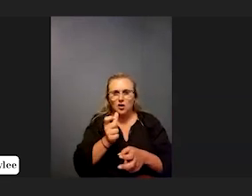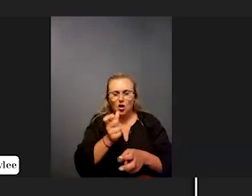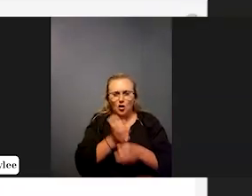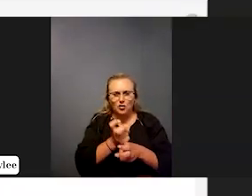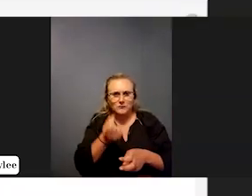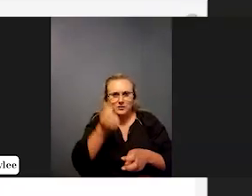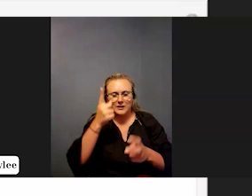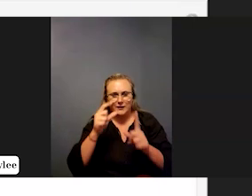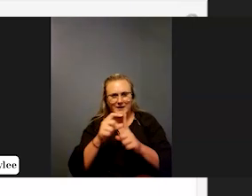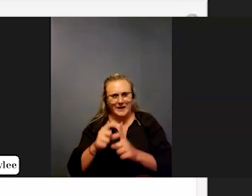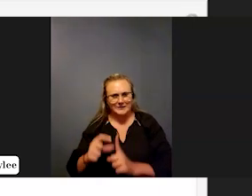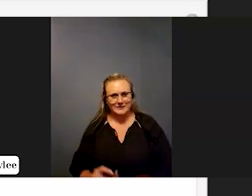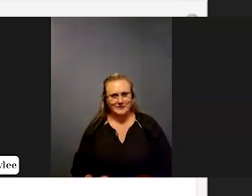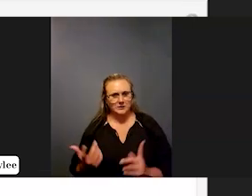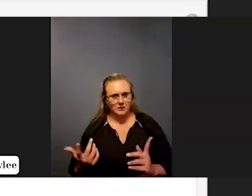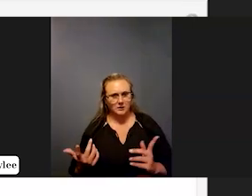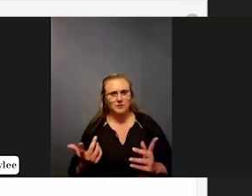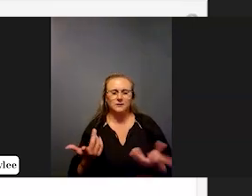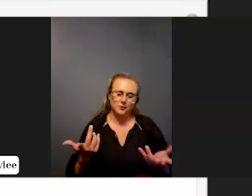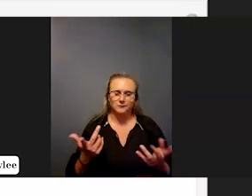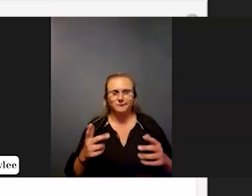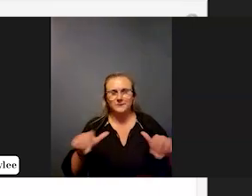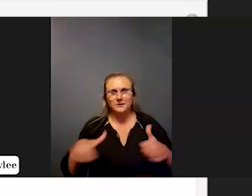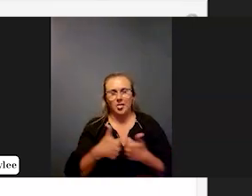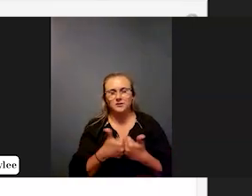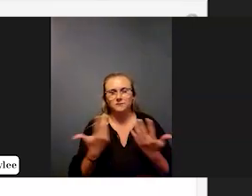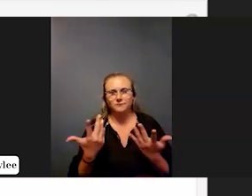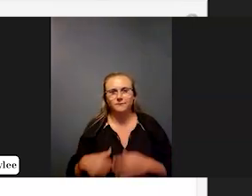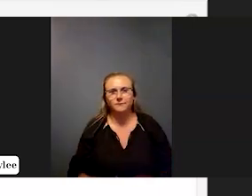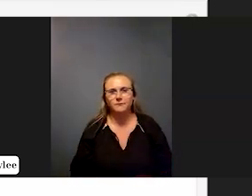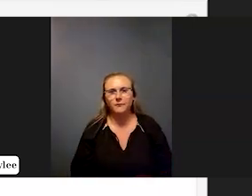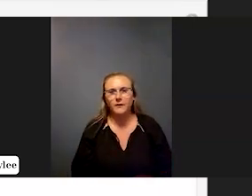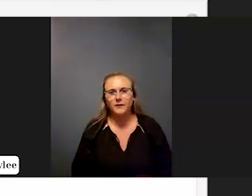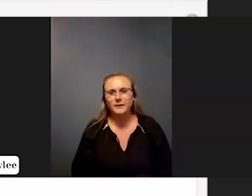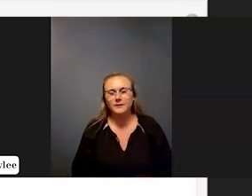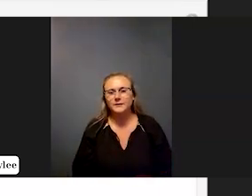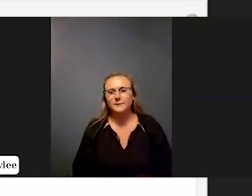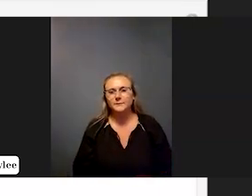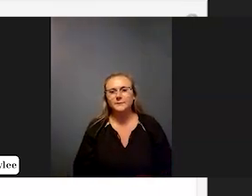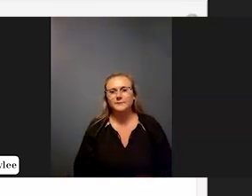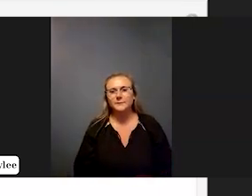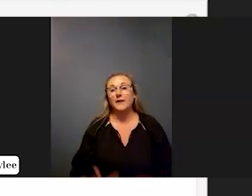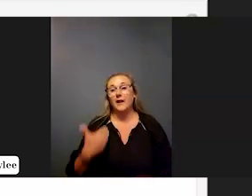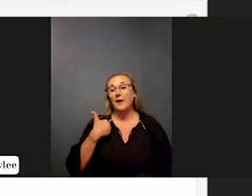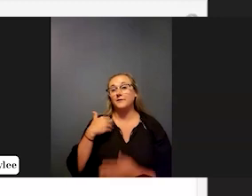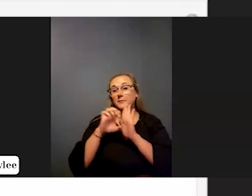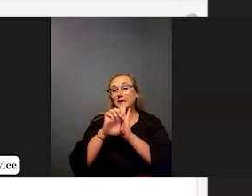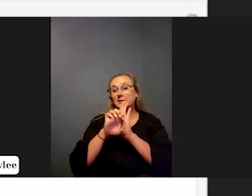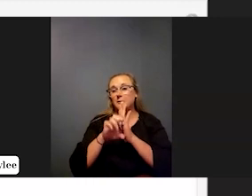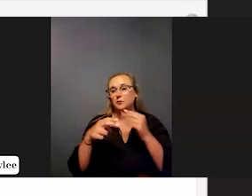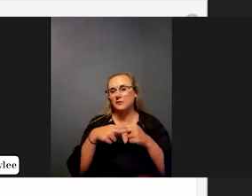All right, I've got some example slides in here. Um, and I'm not going to go through them all, although I'm looking at the time a little bit here.